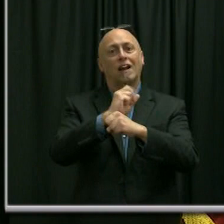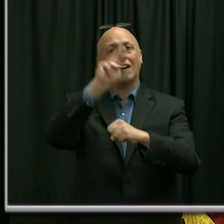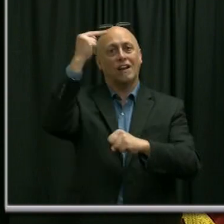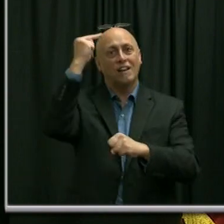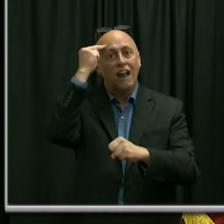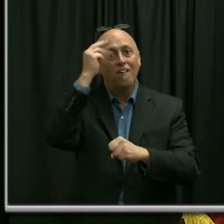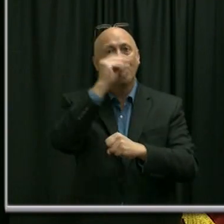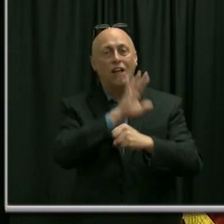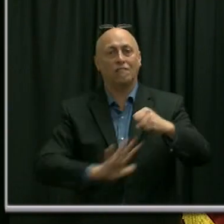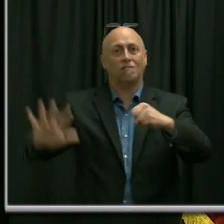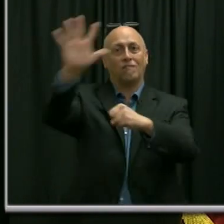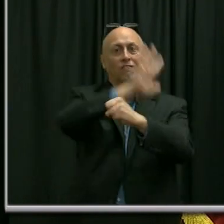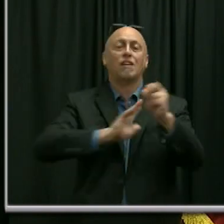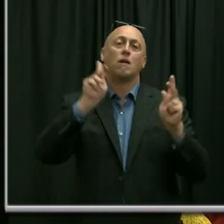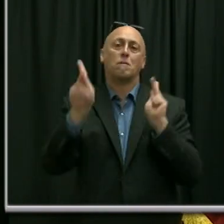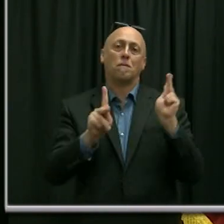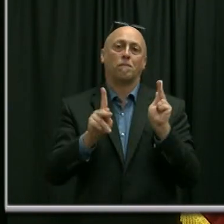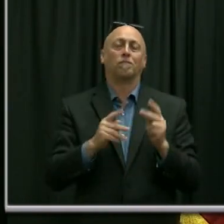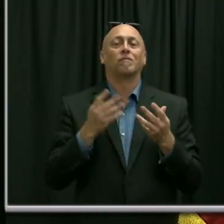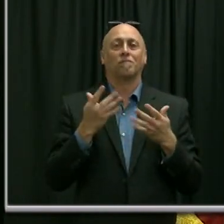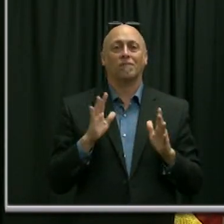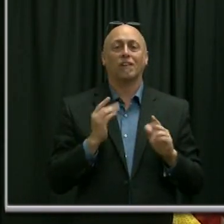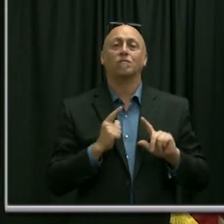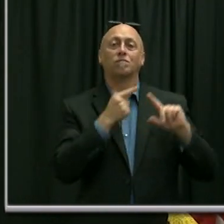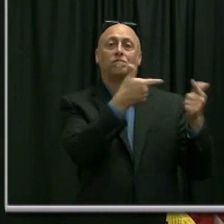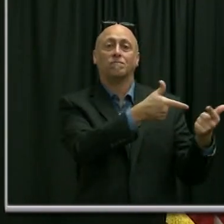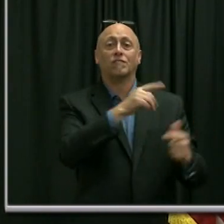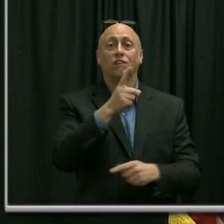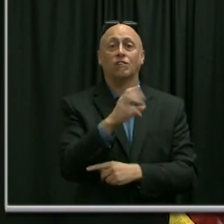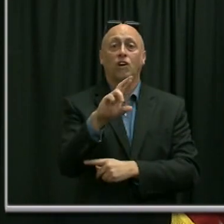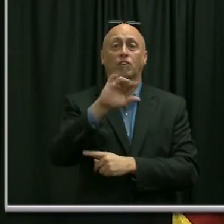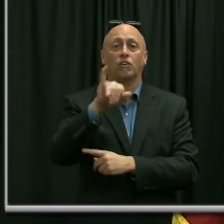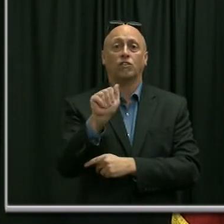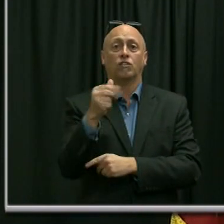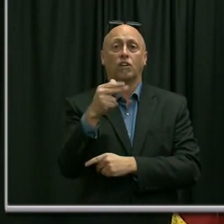HEALTH AND WELL BEING OF OUR CITIZENS HERE IN NASHVILLE AND